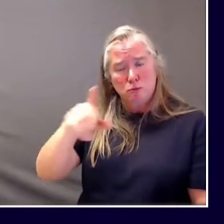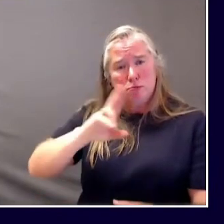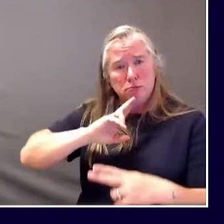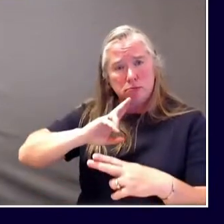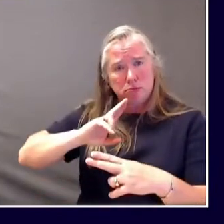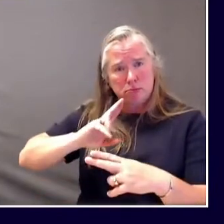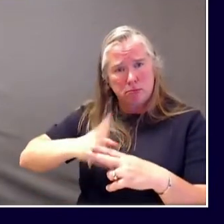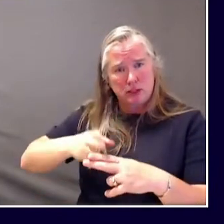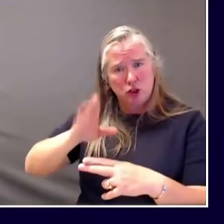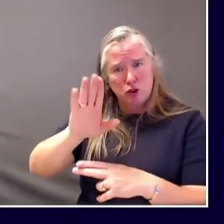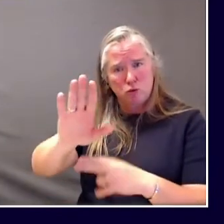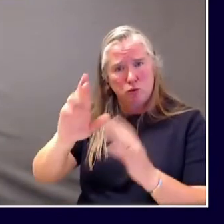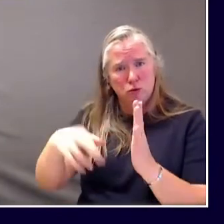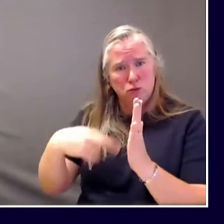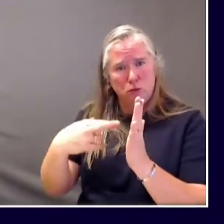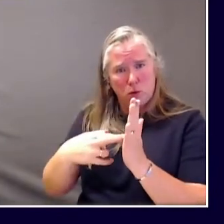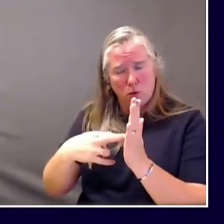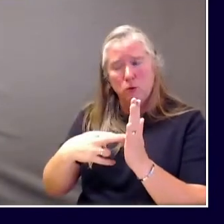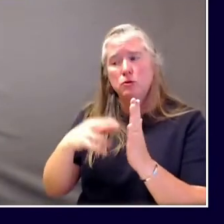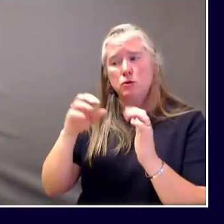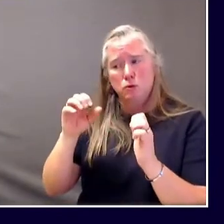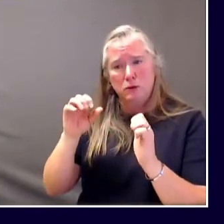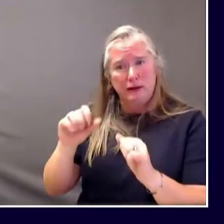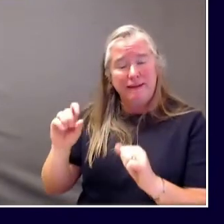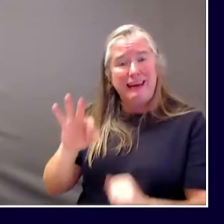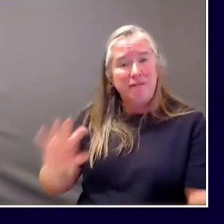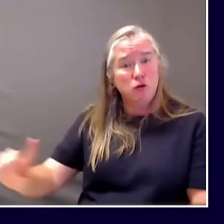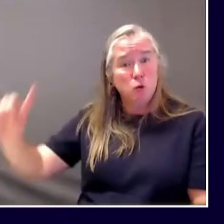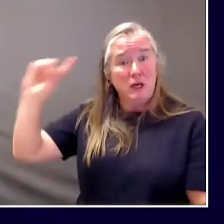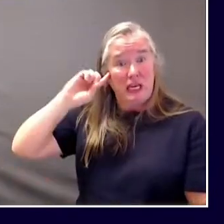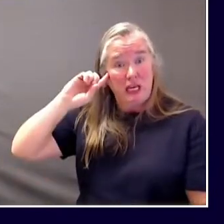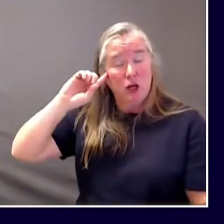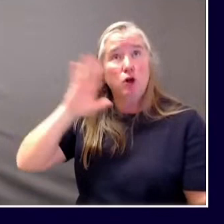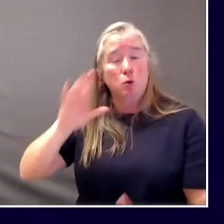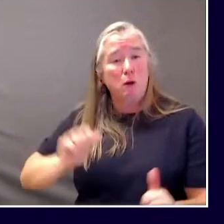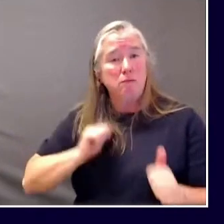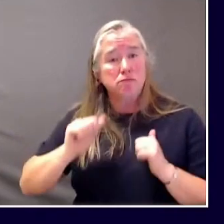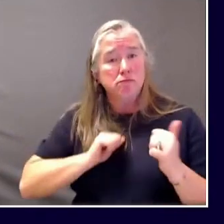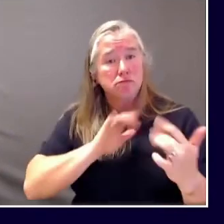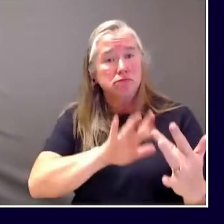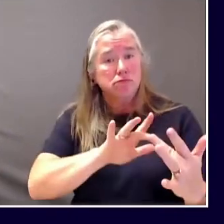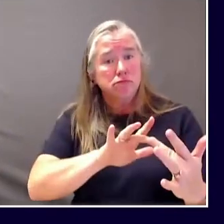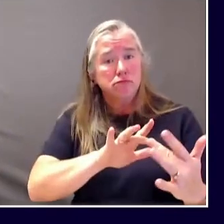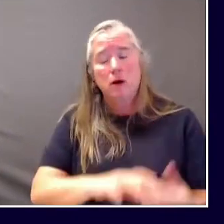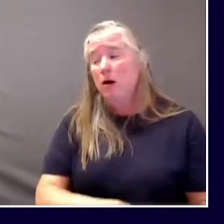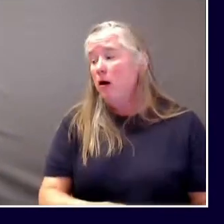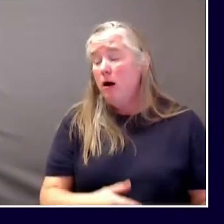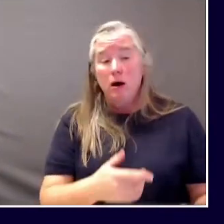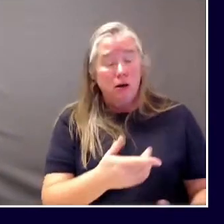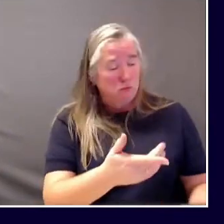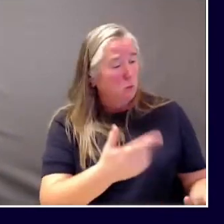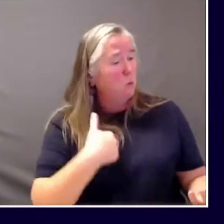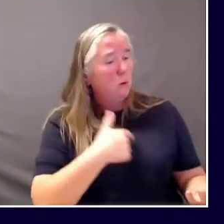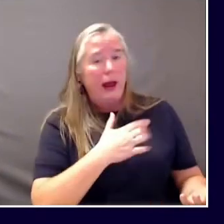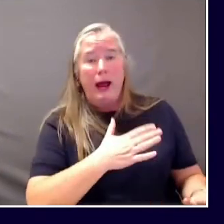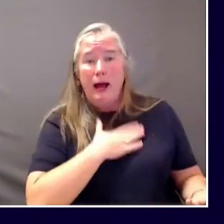out to them